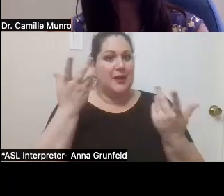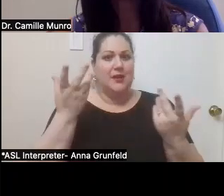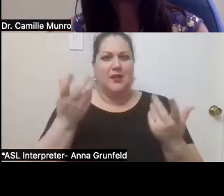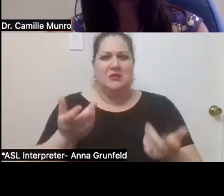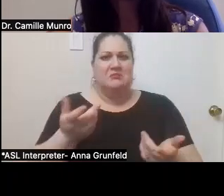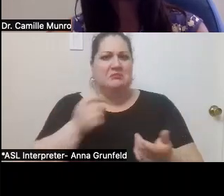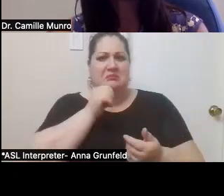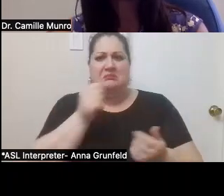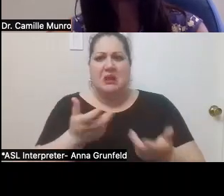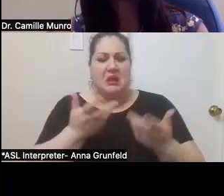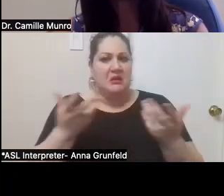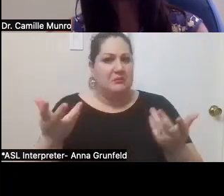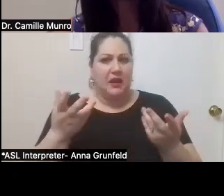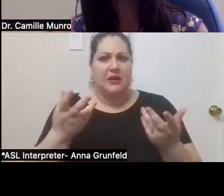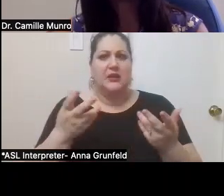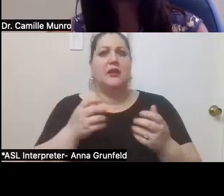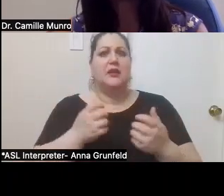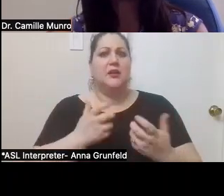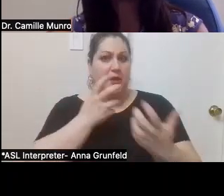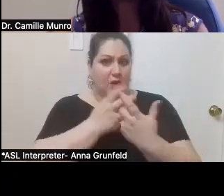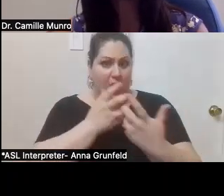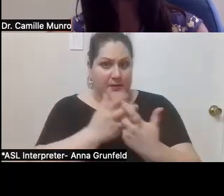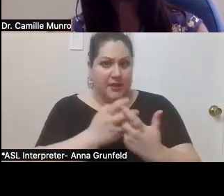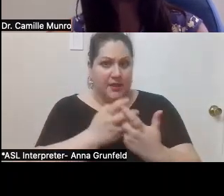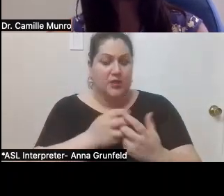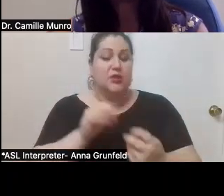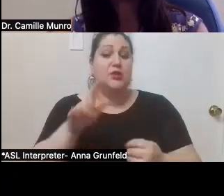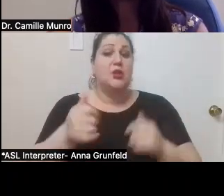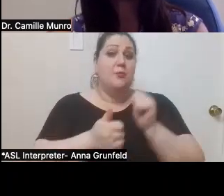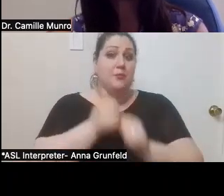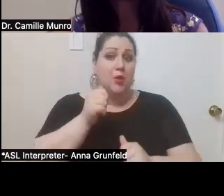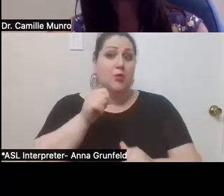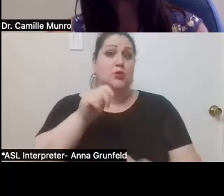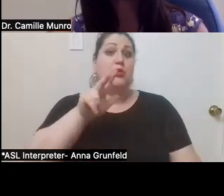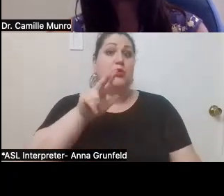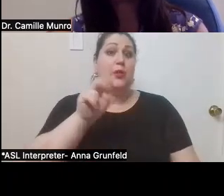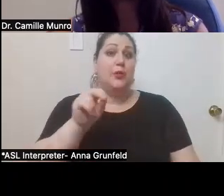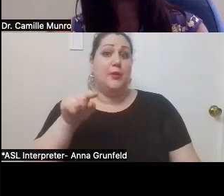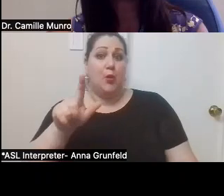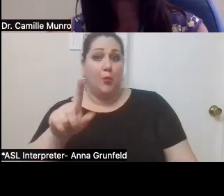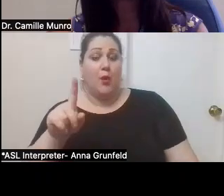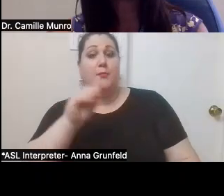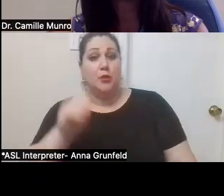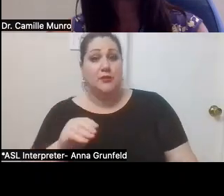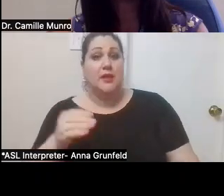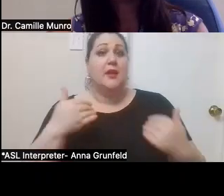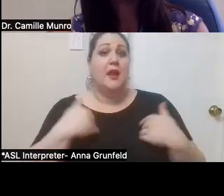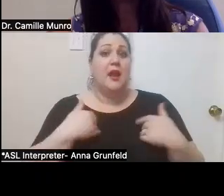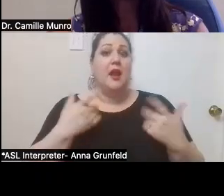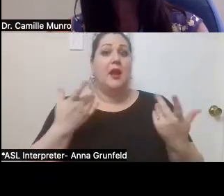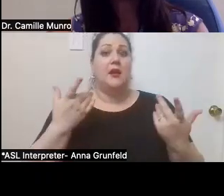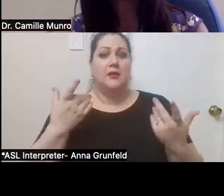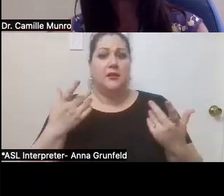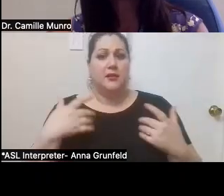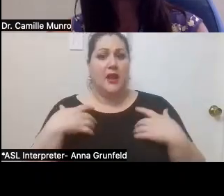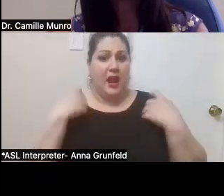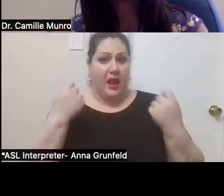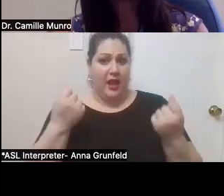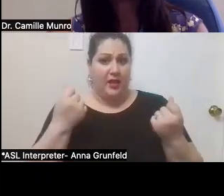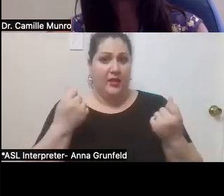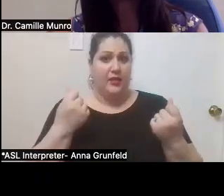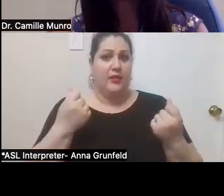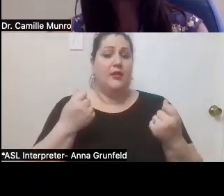were chronic health conditions at 30.1%, mobility 28.4%, and psychological 14.2%